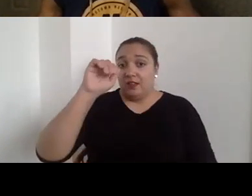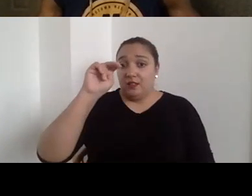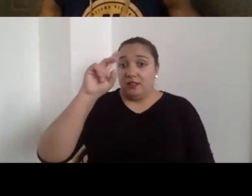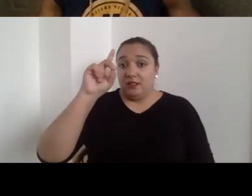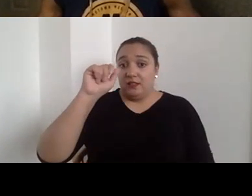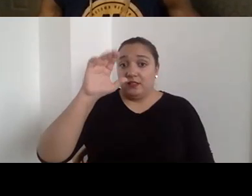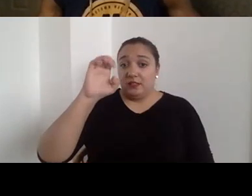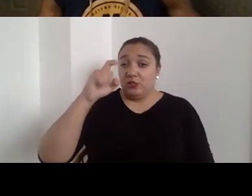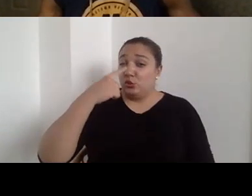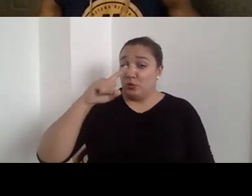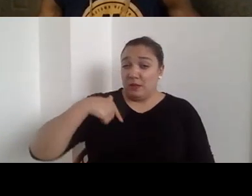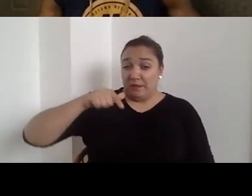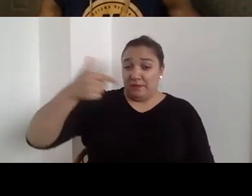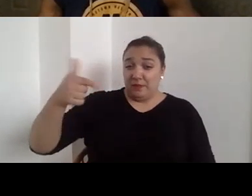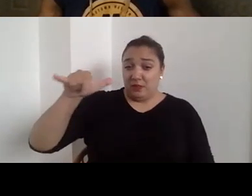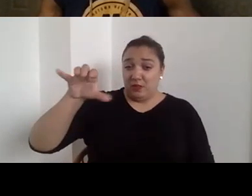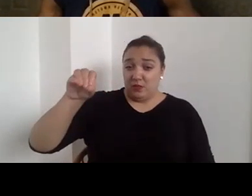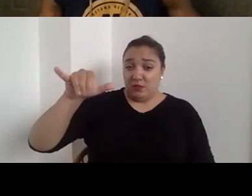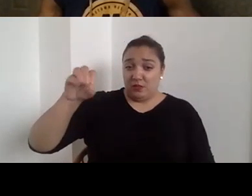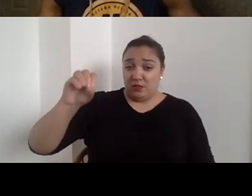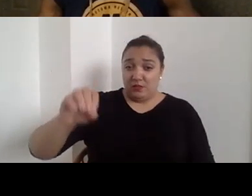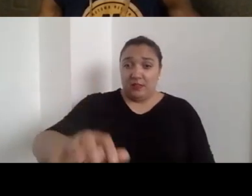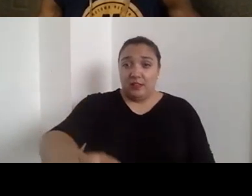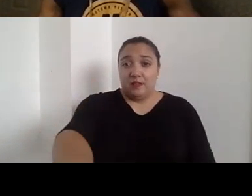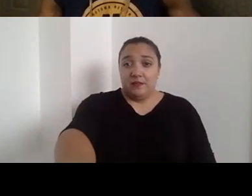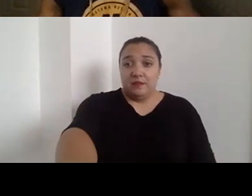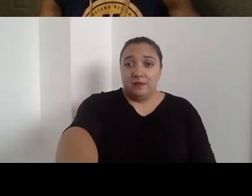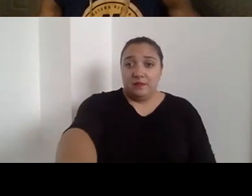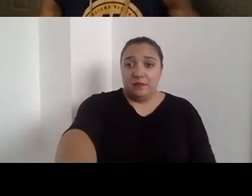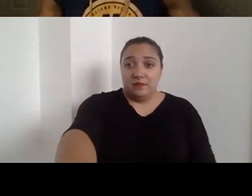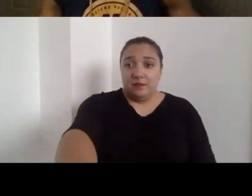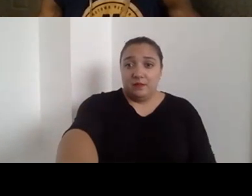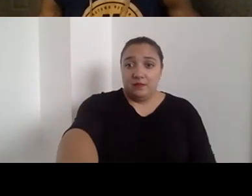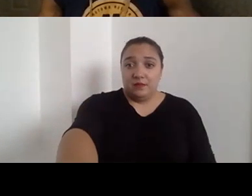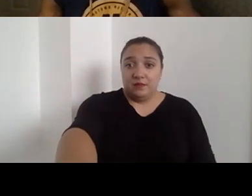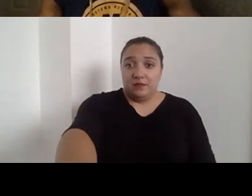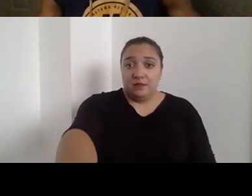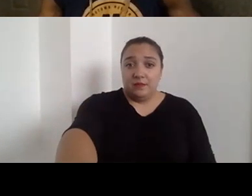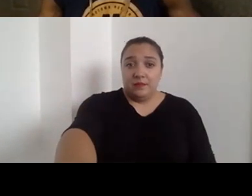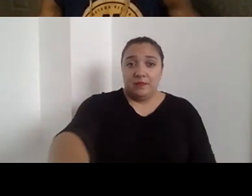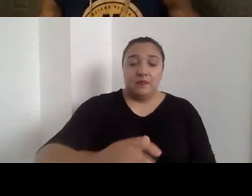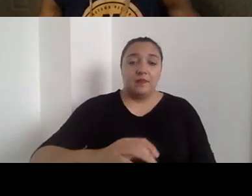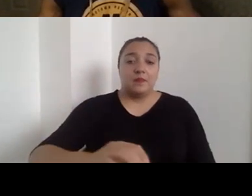Yeah, of course fnlgt sorry, go ahead. That's fine. I'm acknowledging that there is a bunch of things said on Facebook right now.